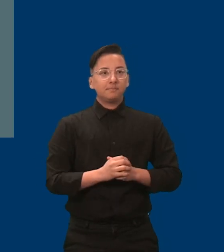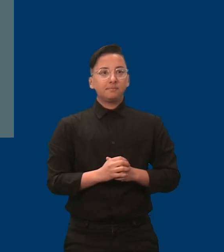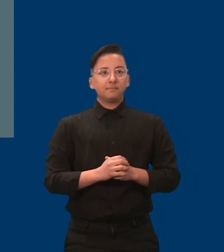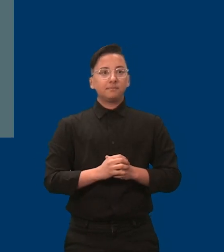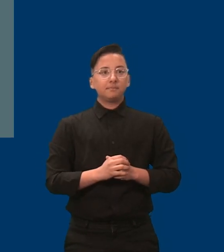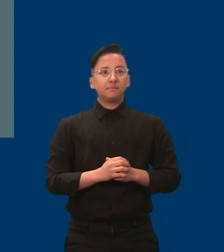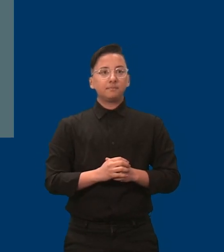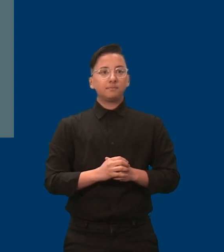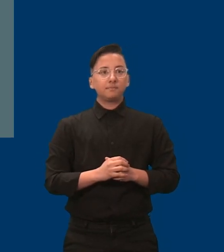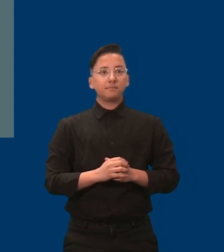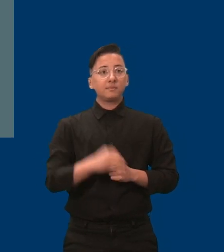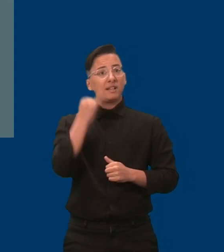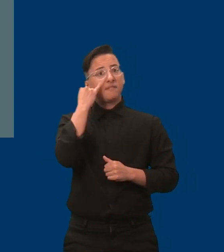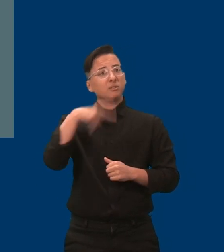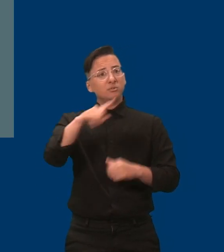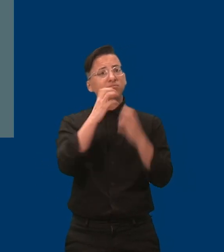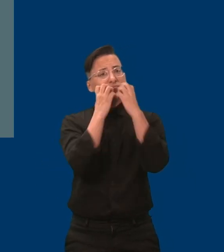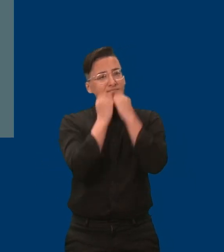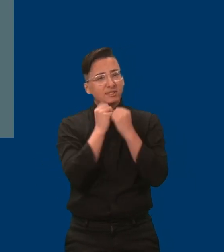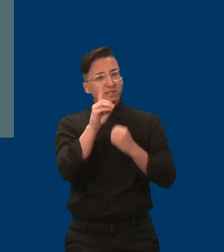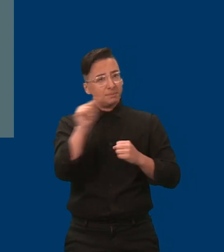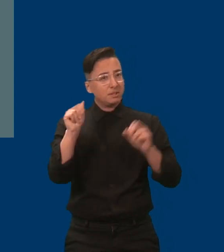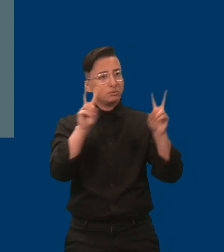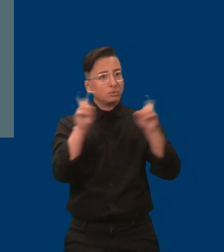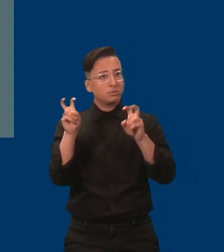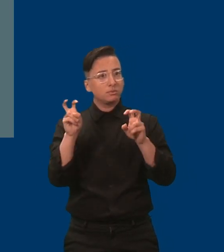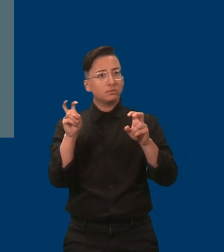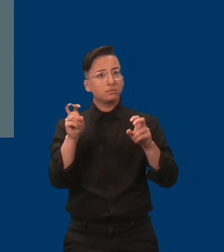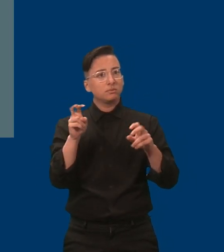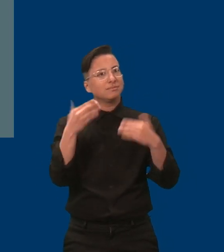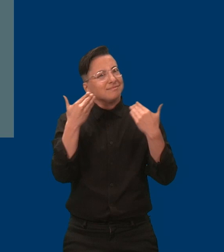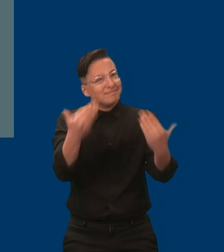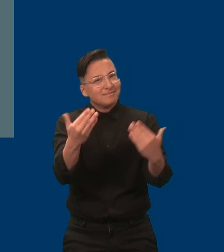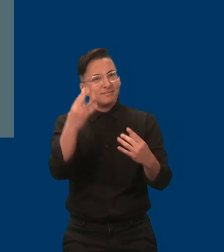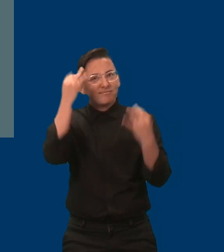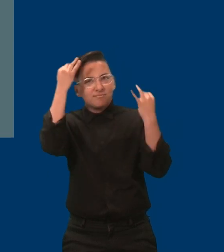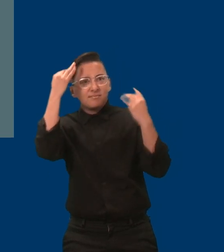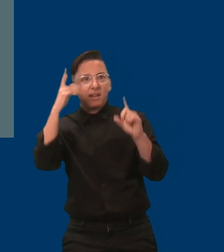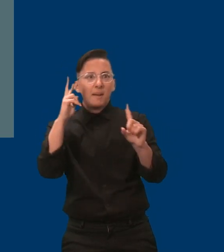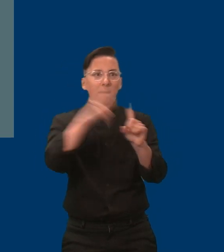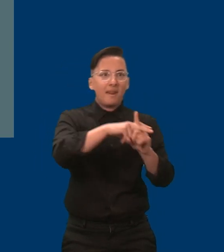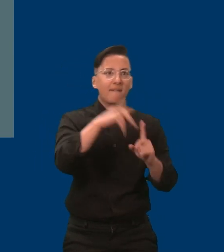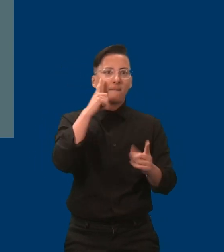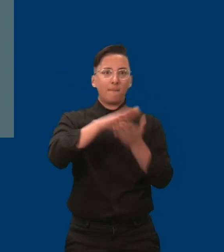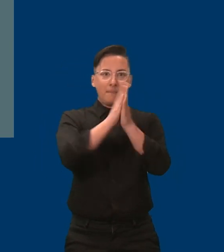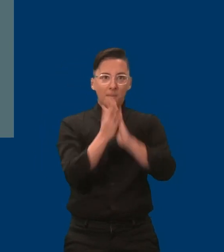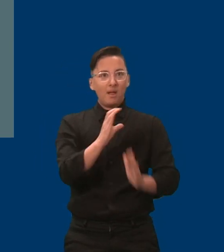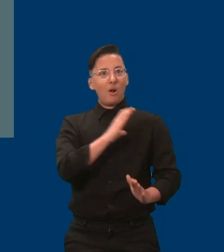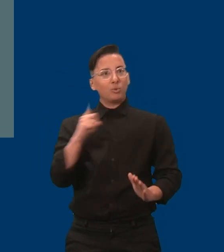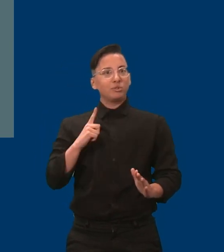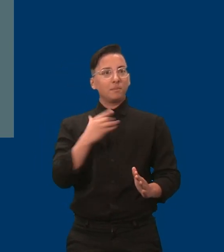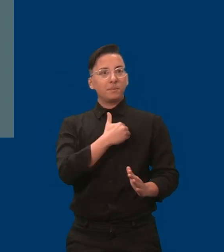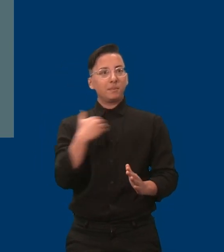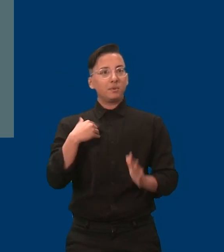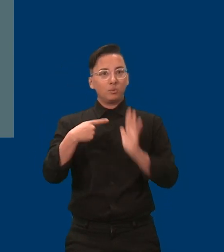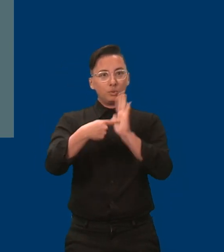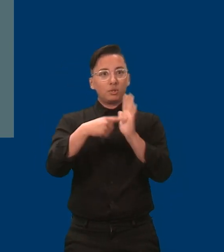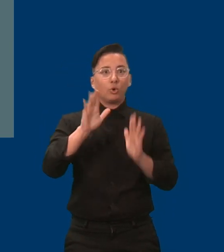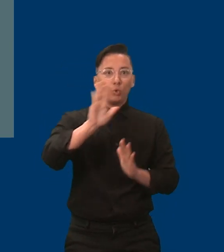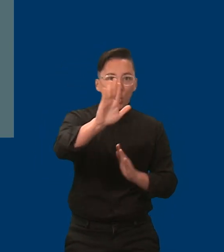please consider applying to serve as a council member representing your community. You can find information about how